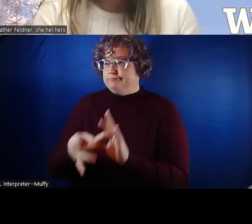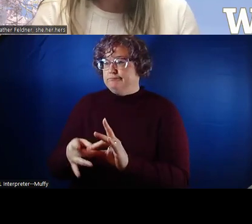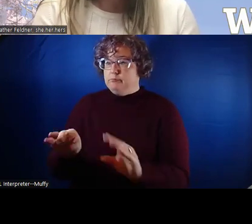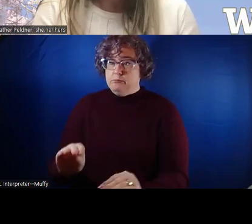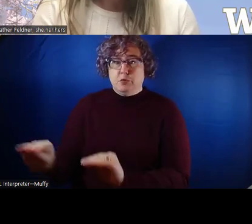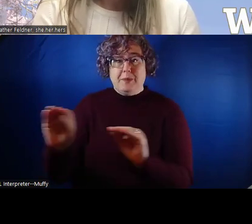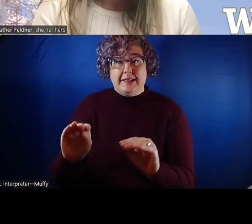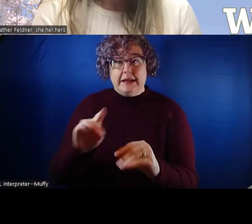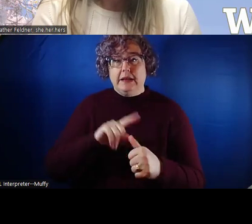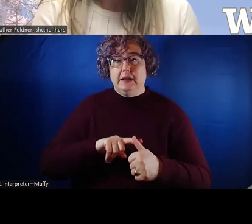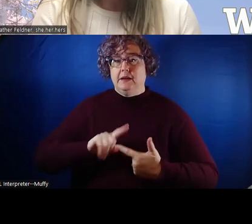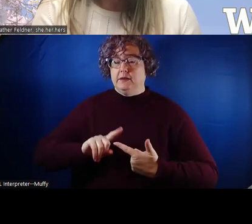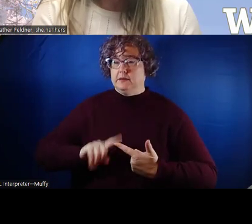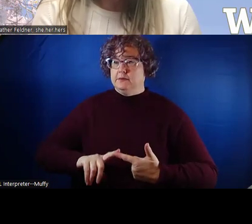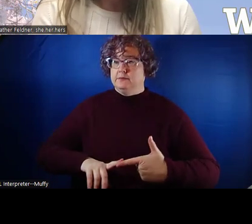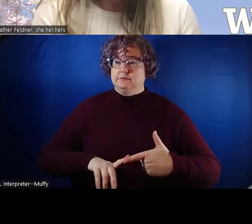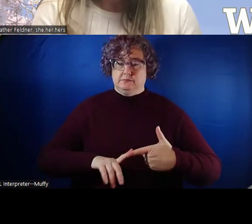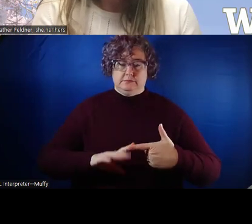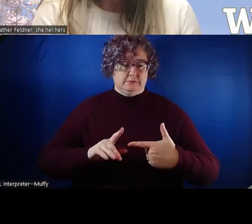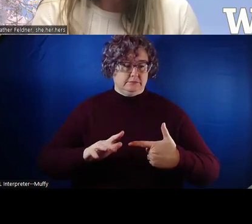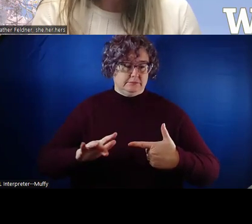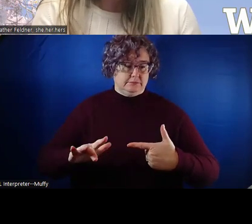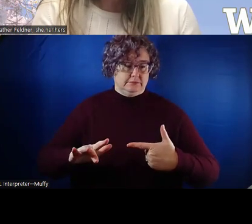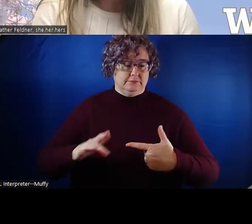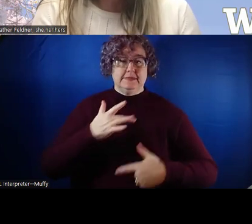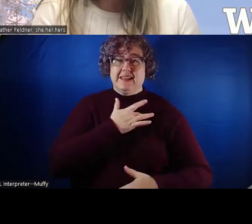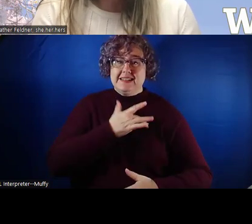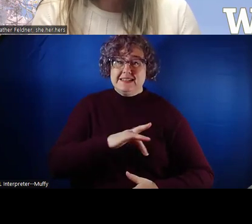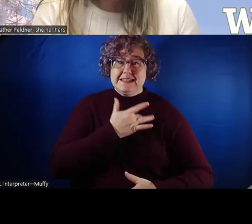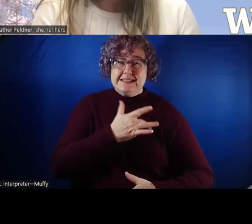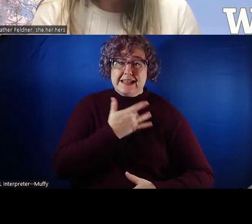or related to sensory need or related to communication